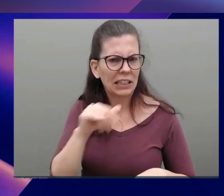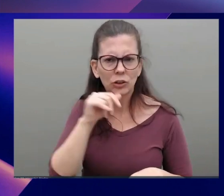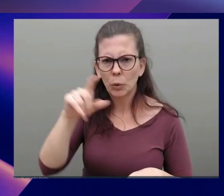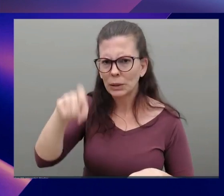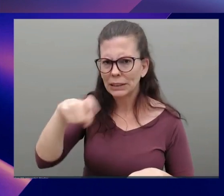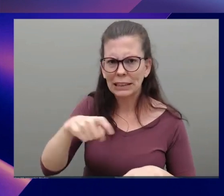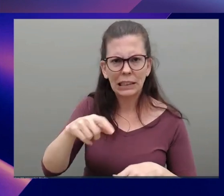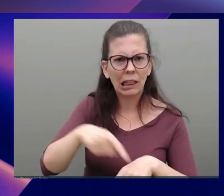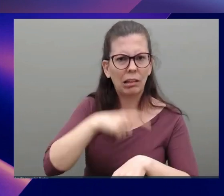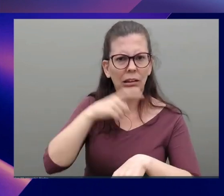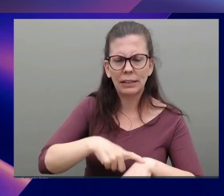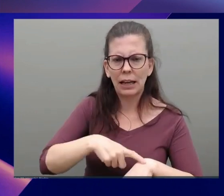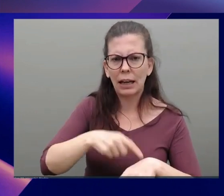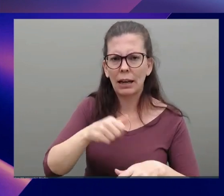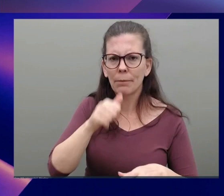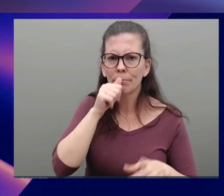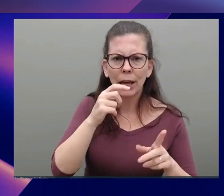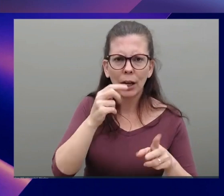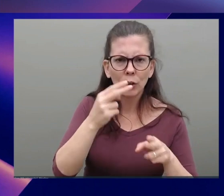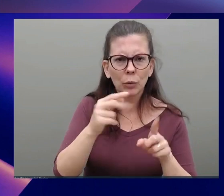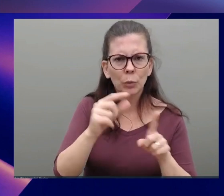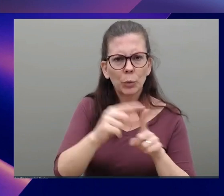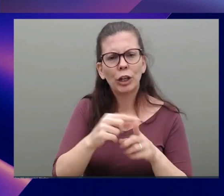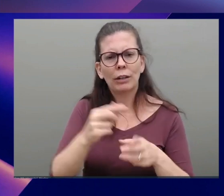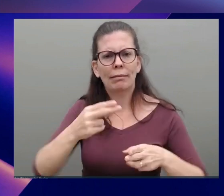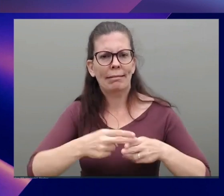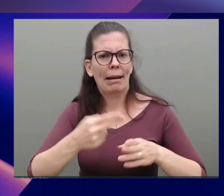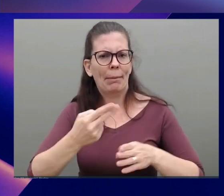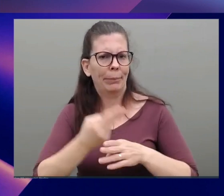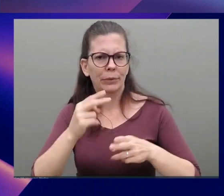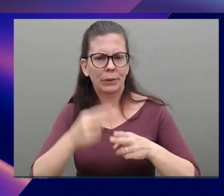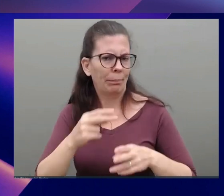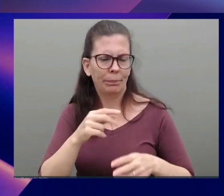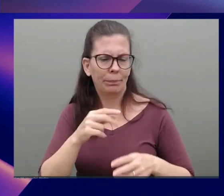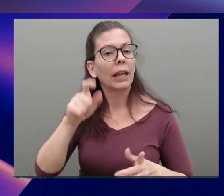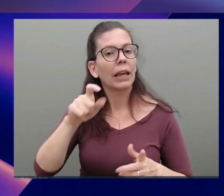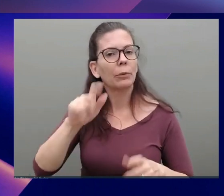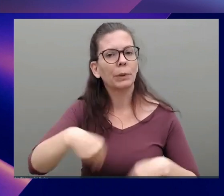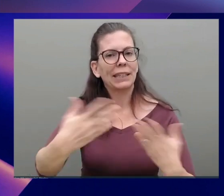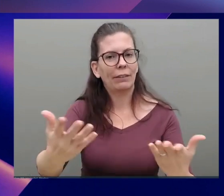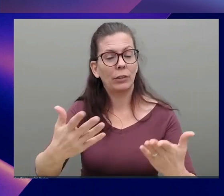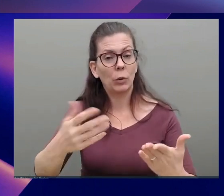So, it dynamically creates a key pair, gives you the private key, and for 60 seconds,